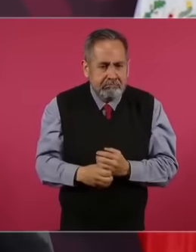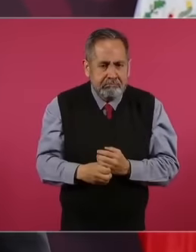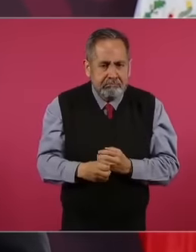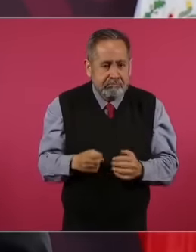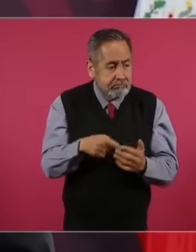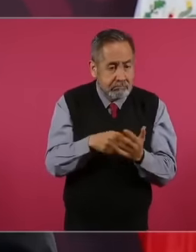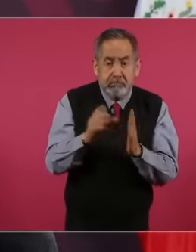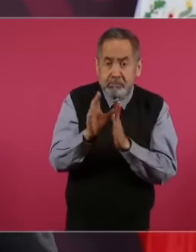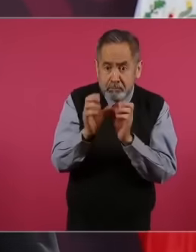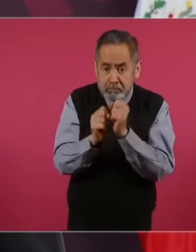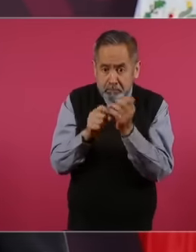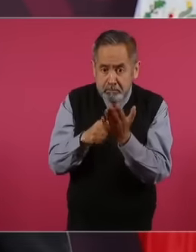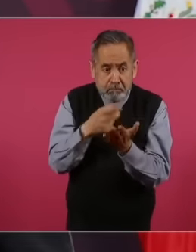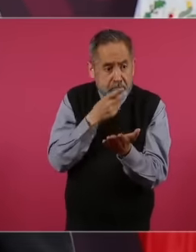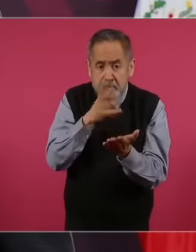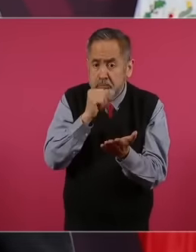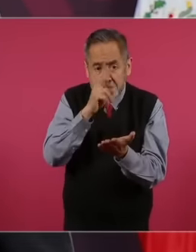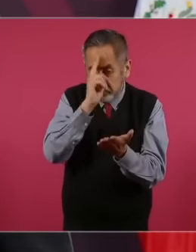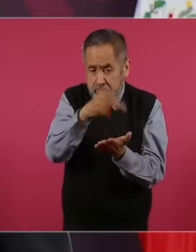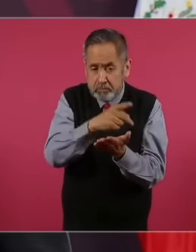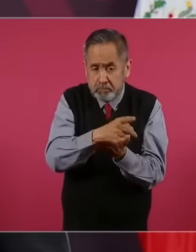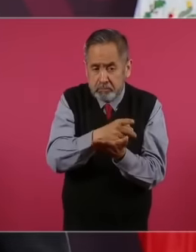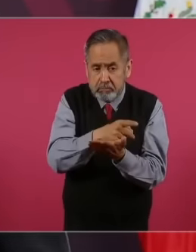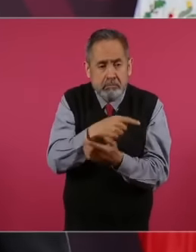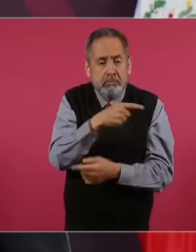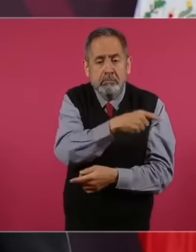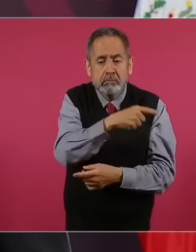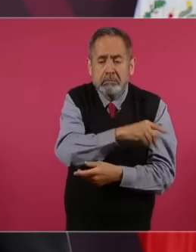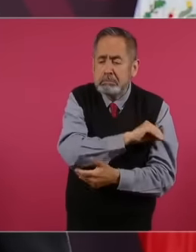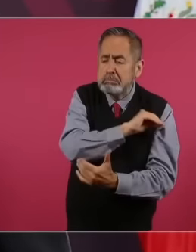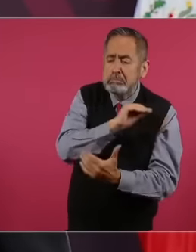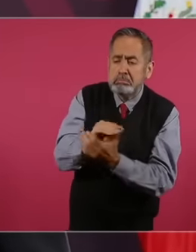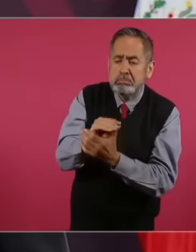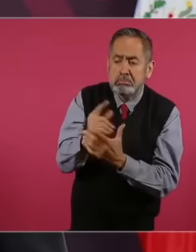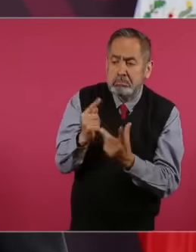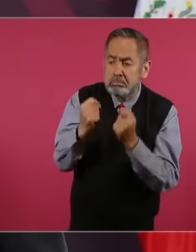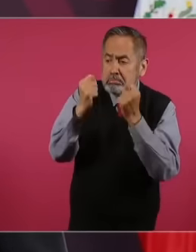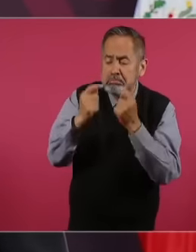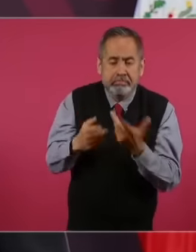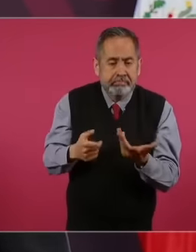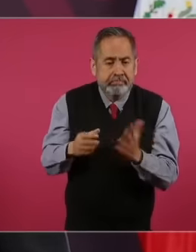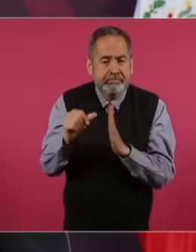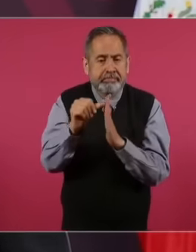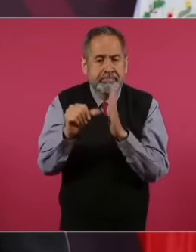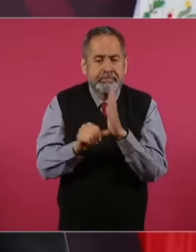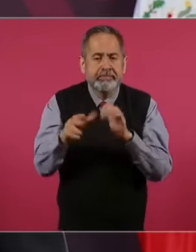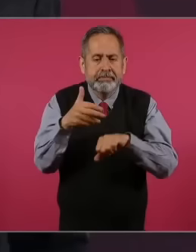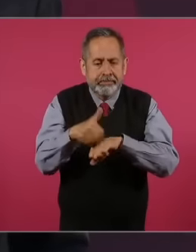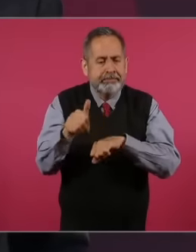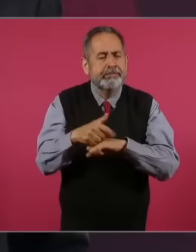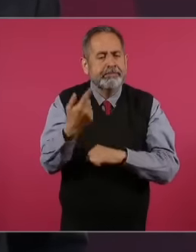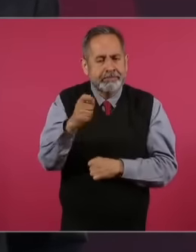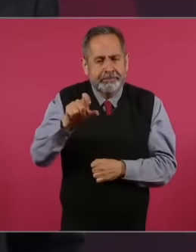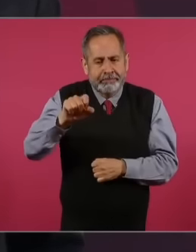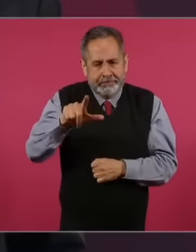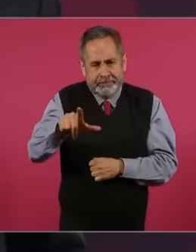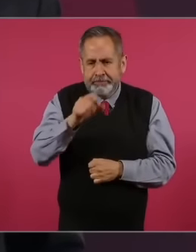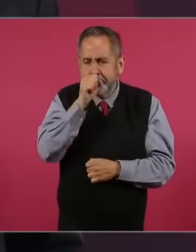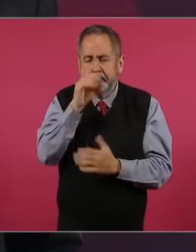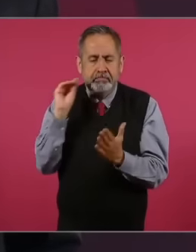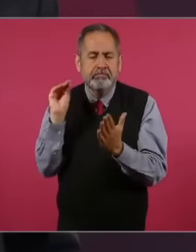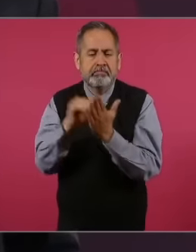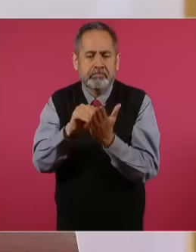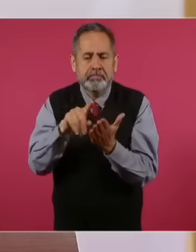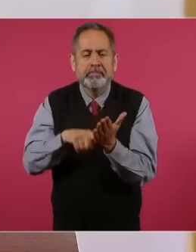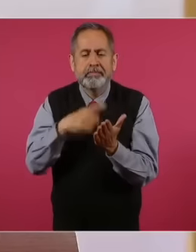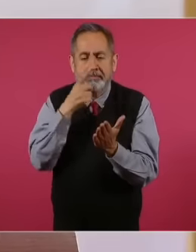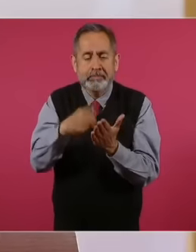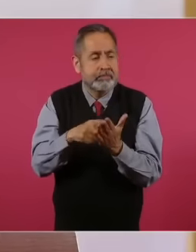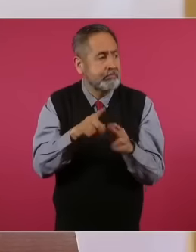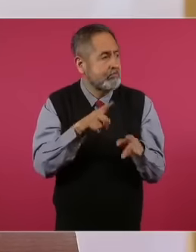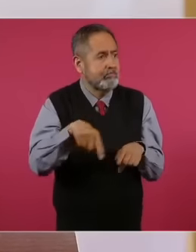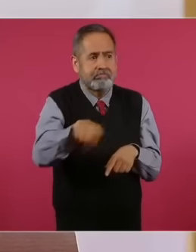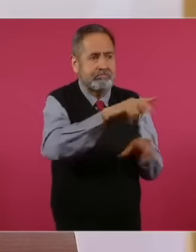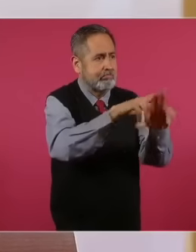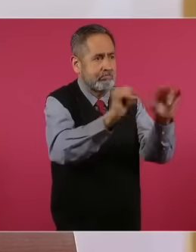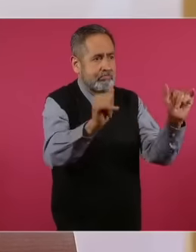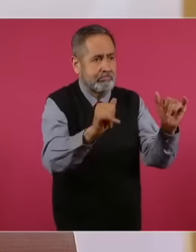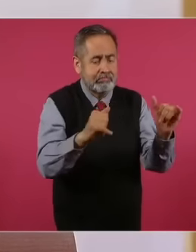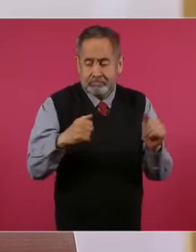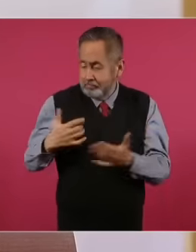Constitution because in article 127 It establishes that no one can earn more